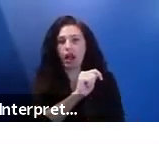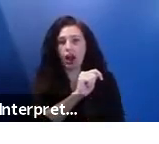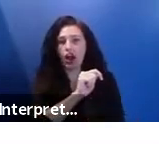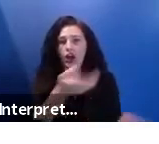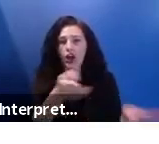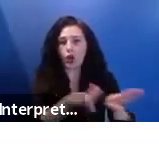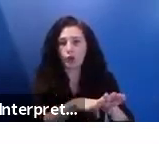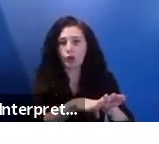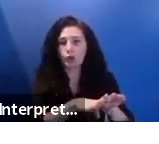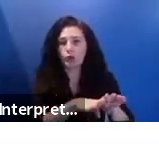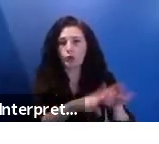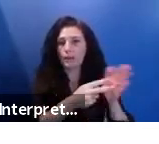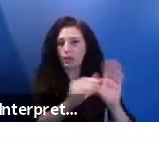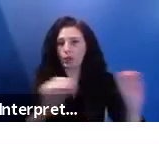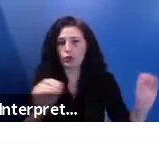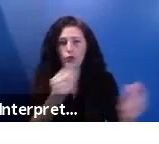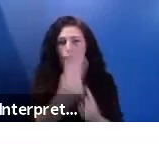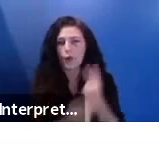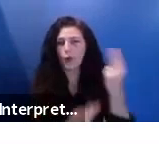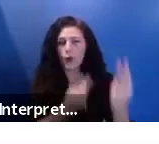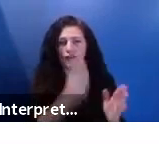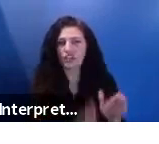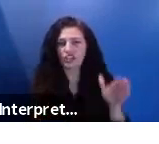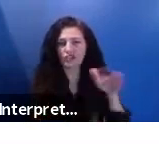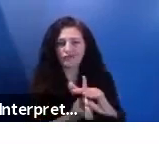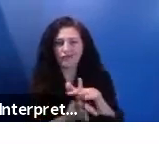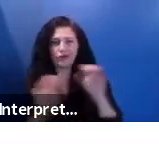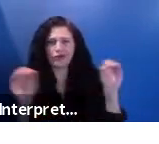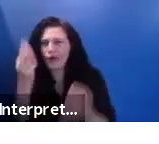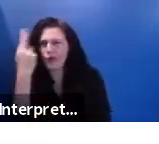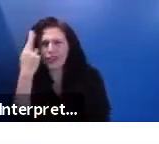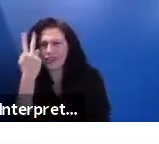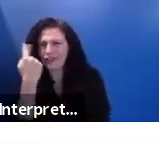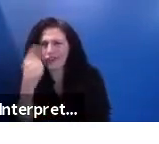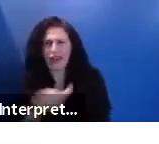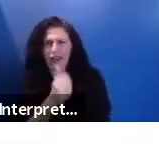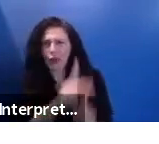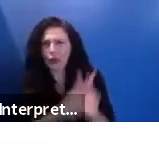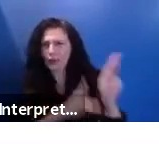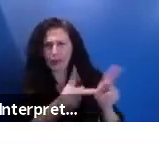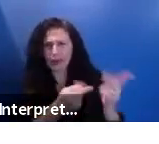who don't have a legitimate business reason to be there. It is in the interest of all of our members and all so of the productions,